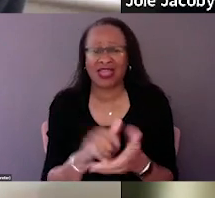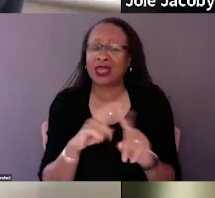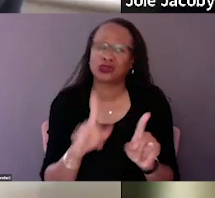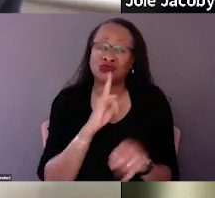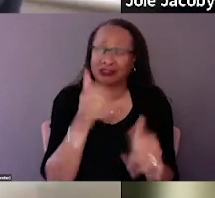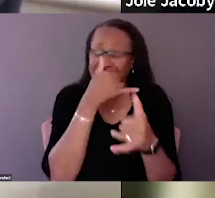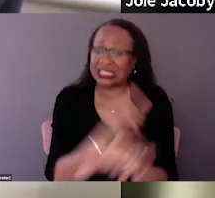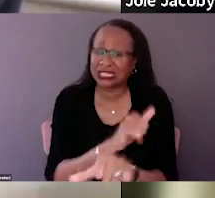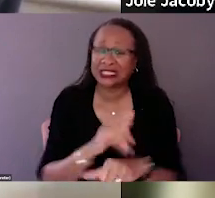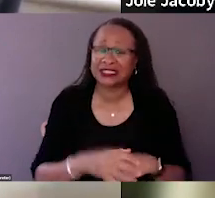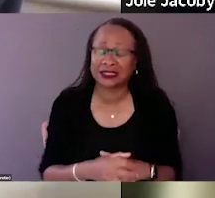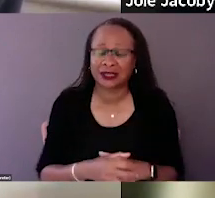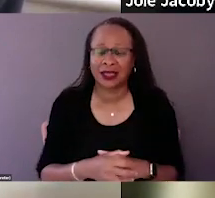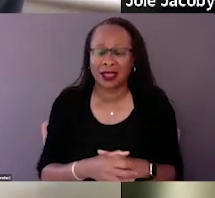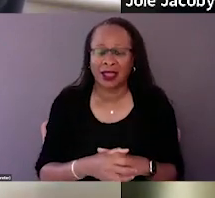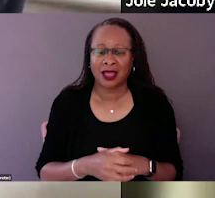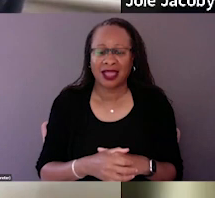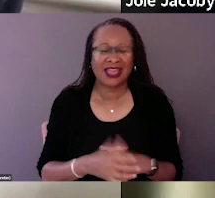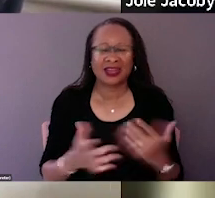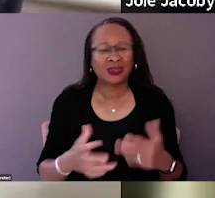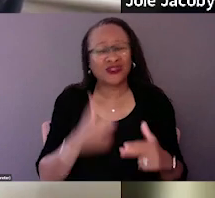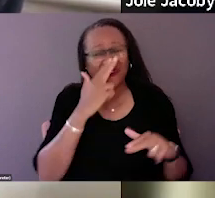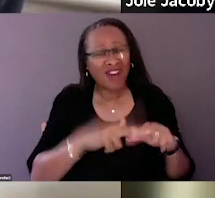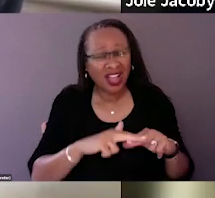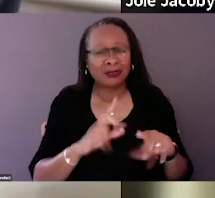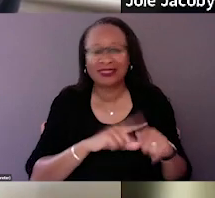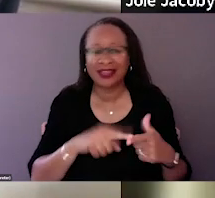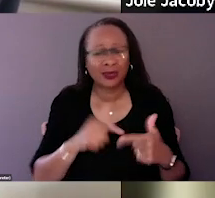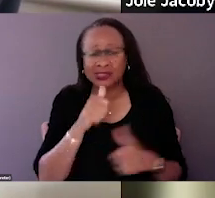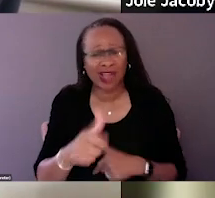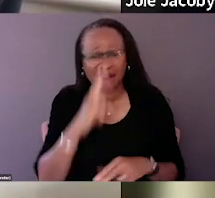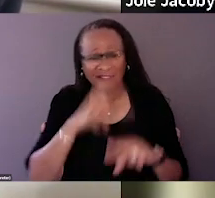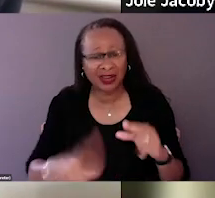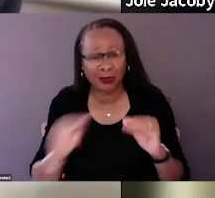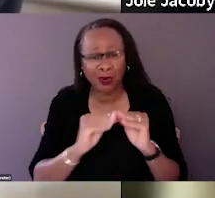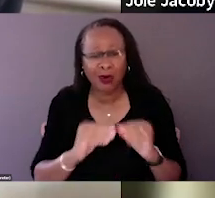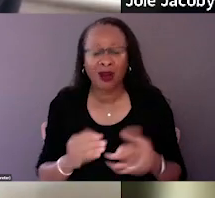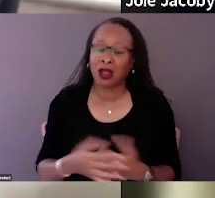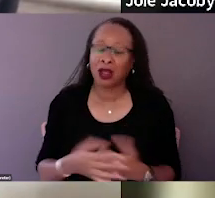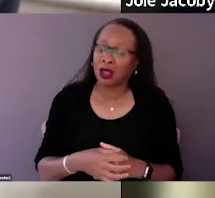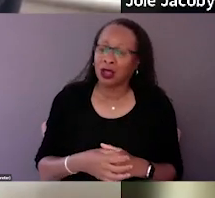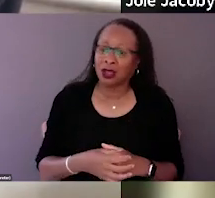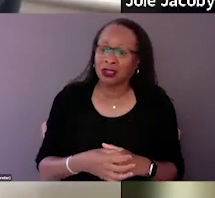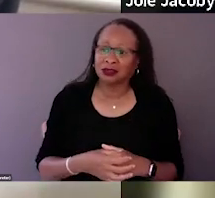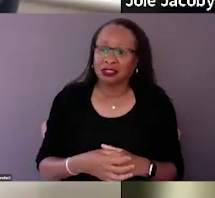and it sucked the joy out of it for me. And I'm wondering, do you think this docuseries